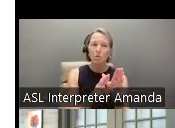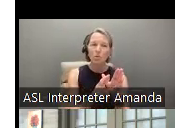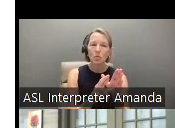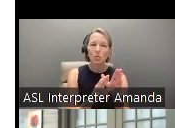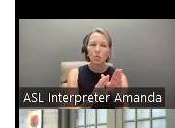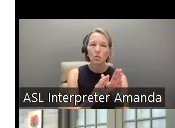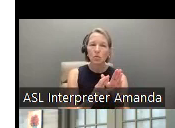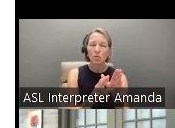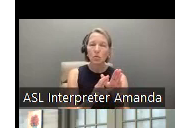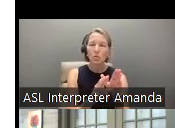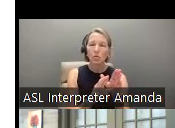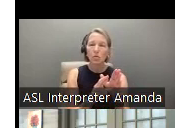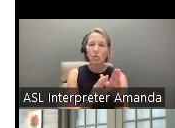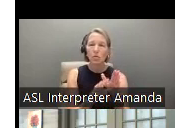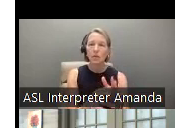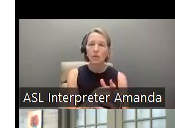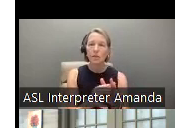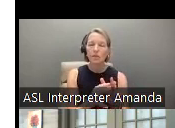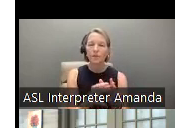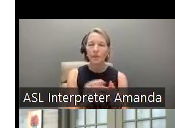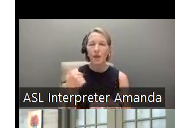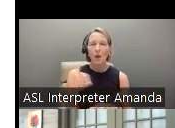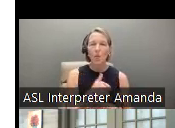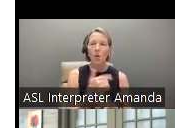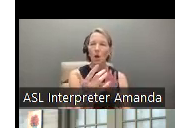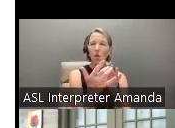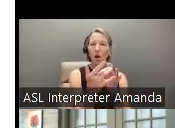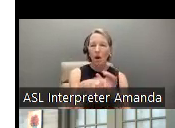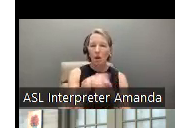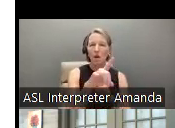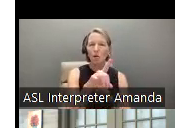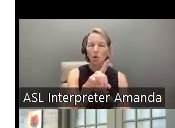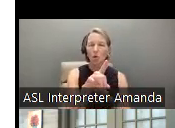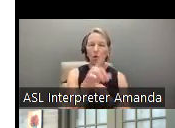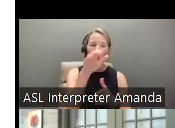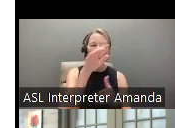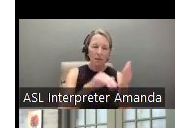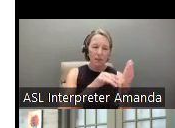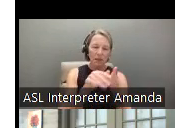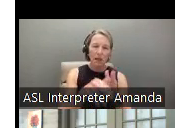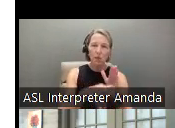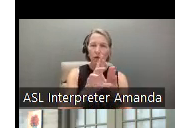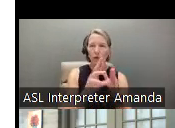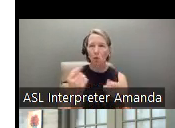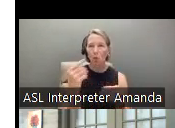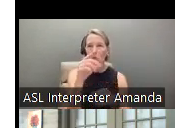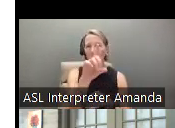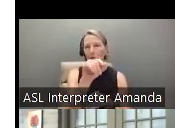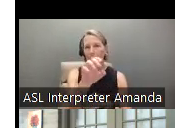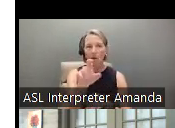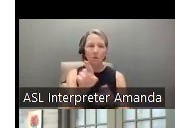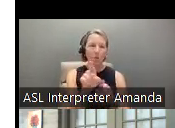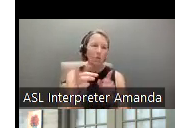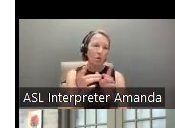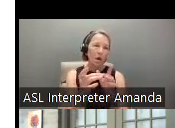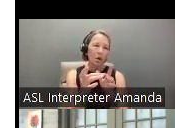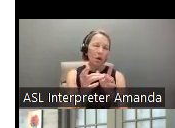okay so we will reach out to you um to schedule a review date we will also contact um contact the